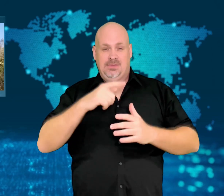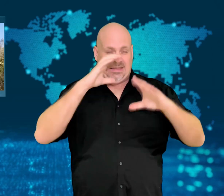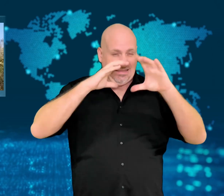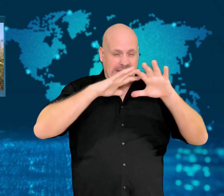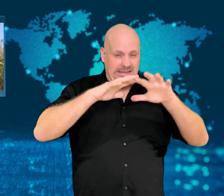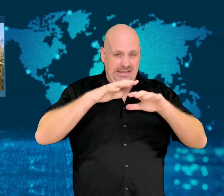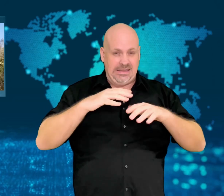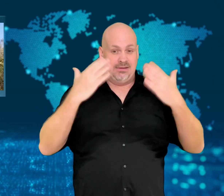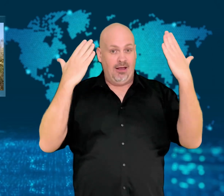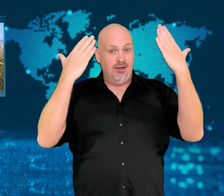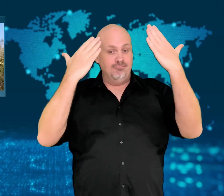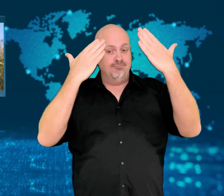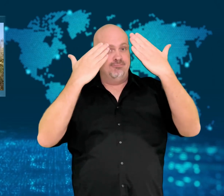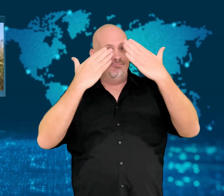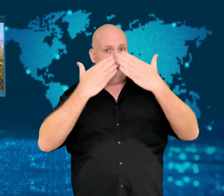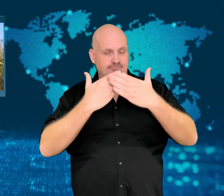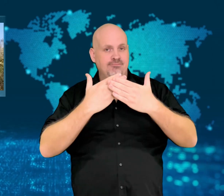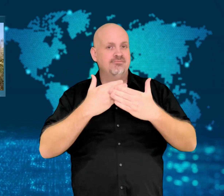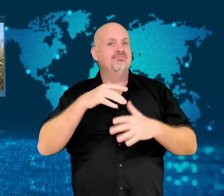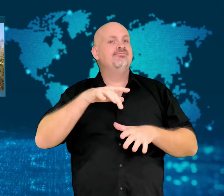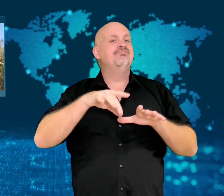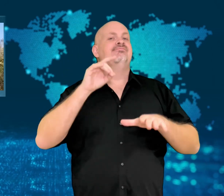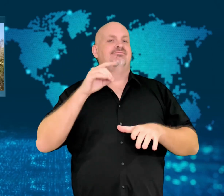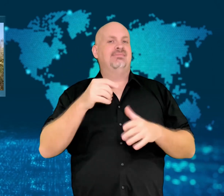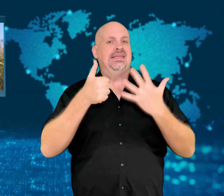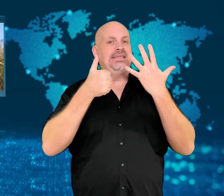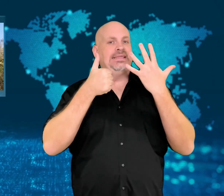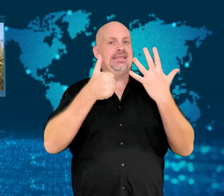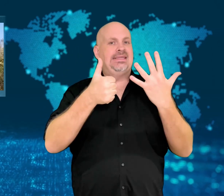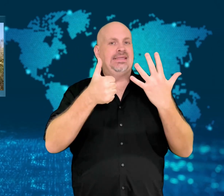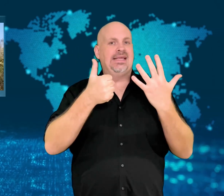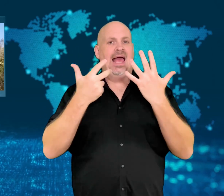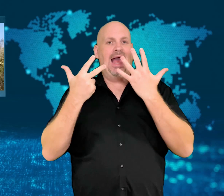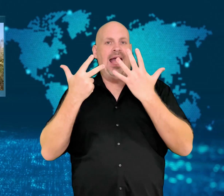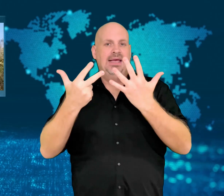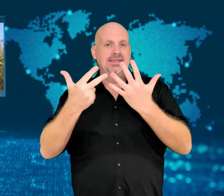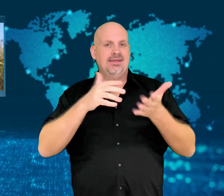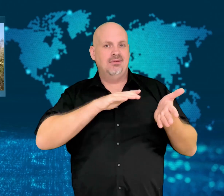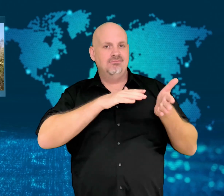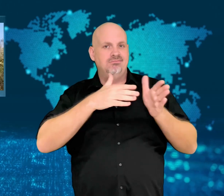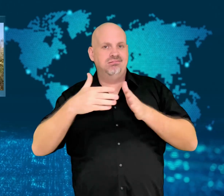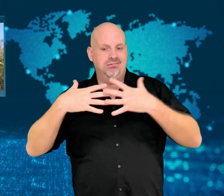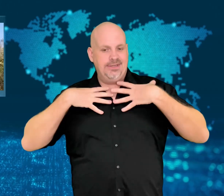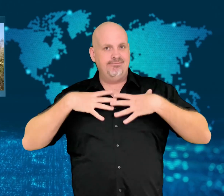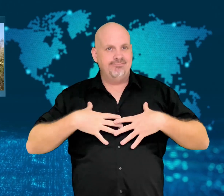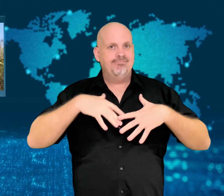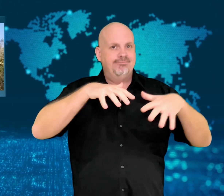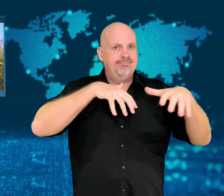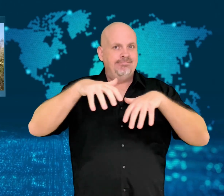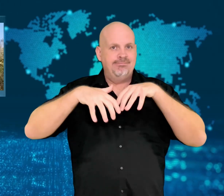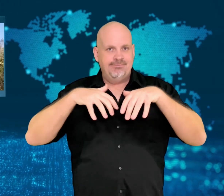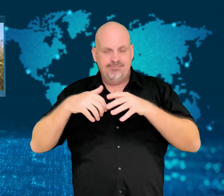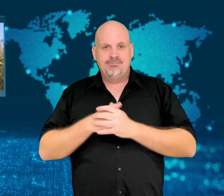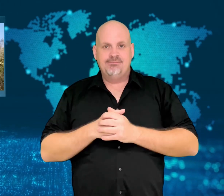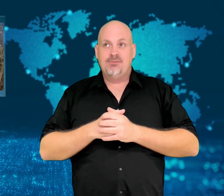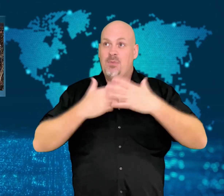There were black plumes of smoke at the site as crowds gathered to watch.